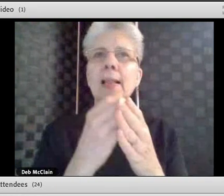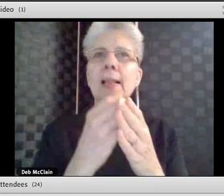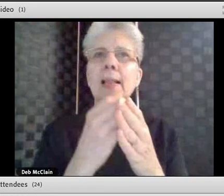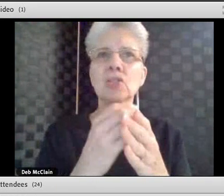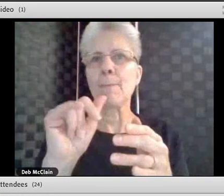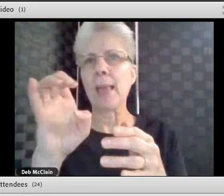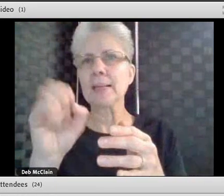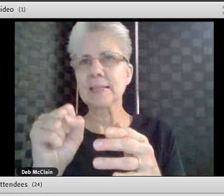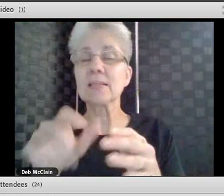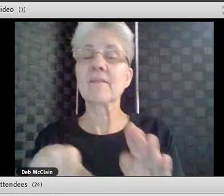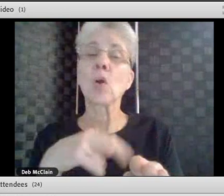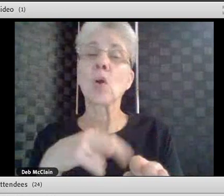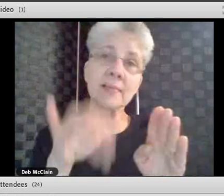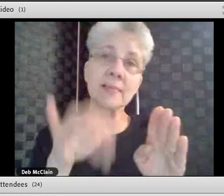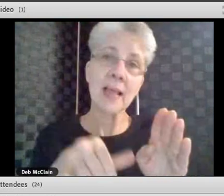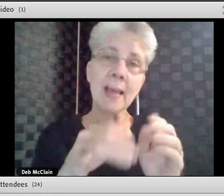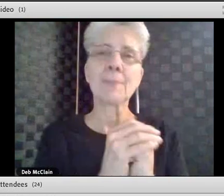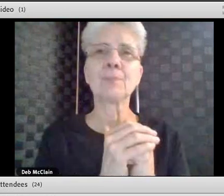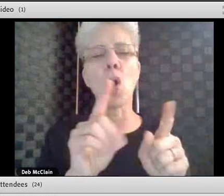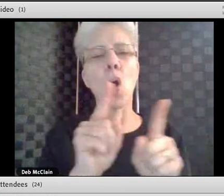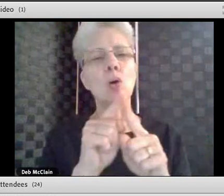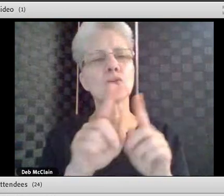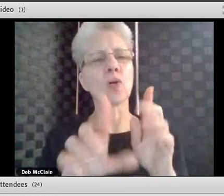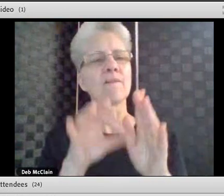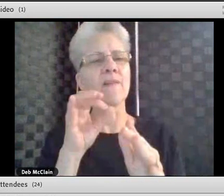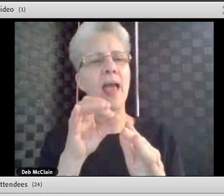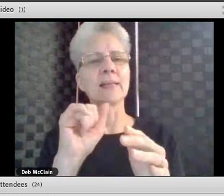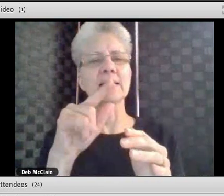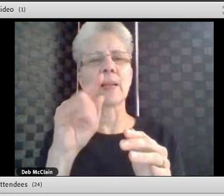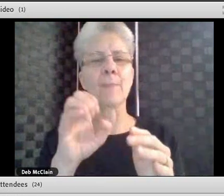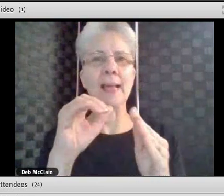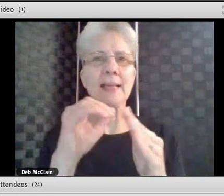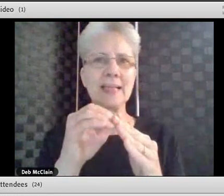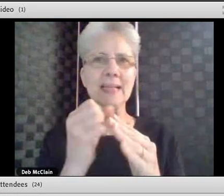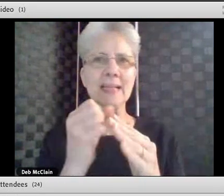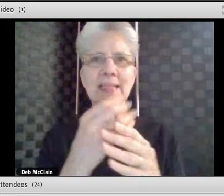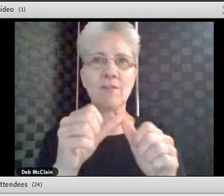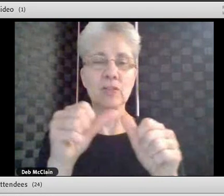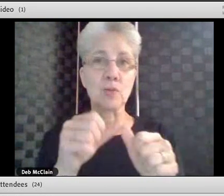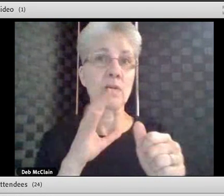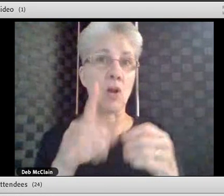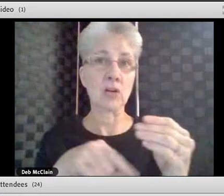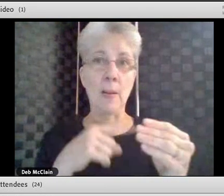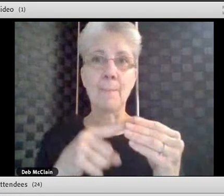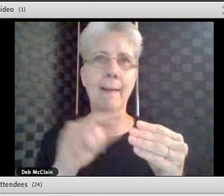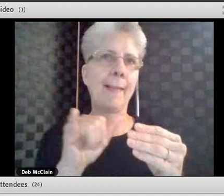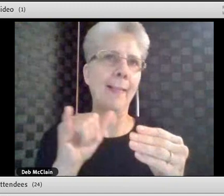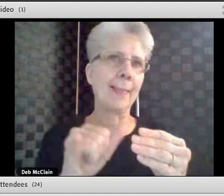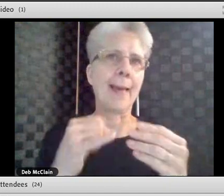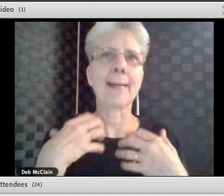also collections and spaces, of course. It's also found its space into several sectors